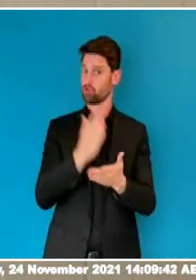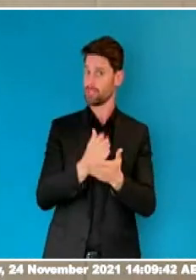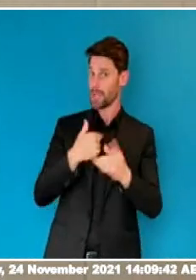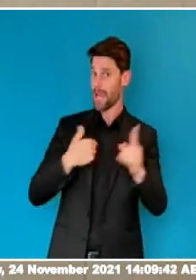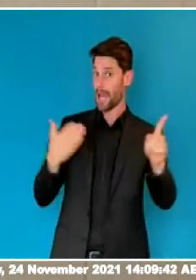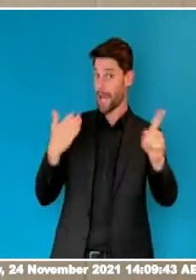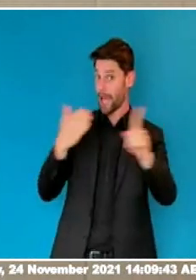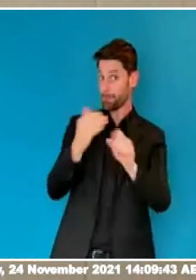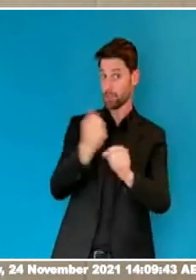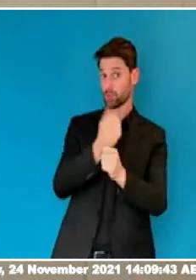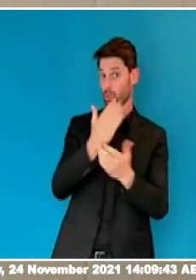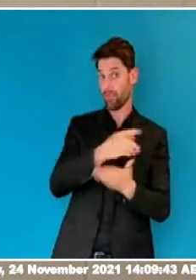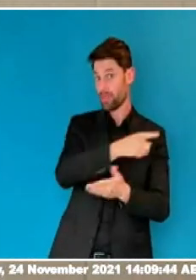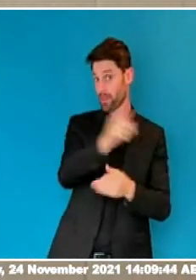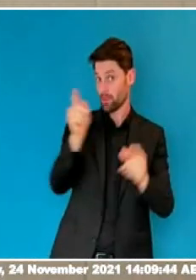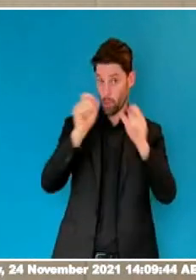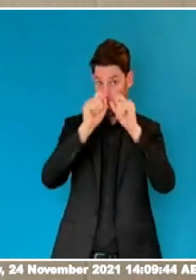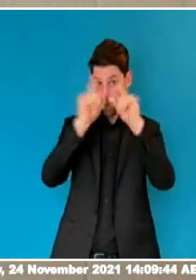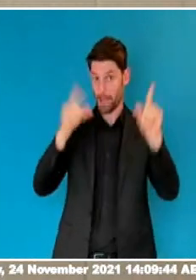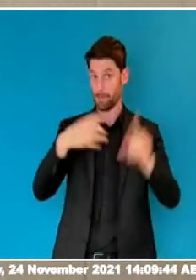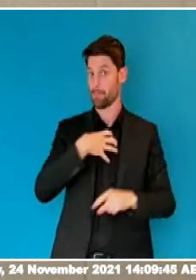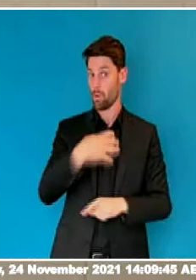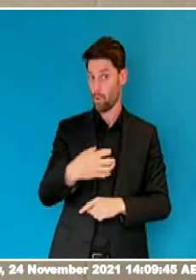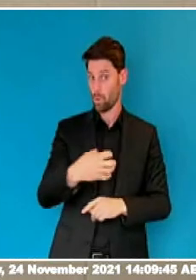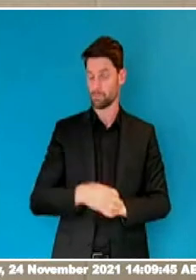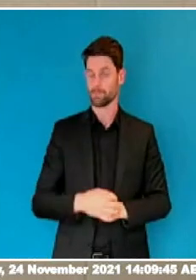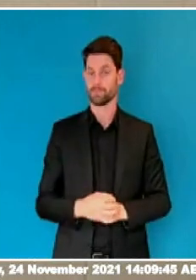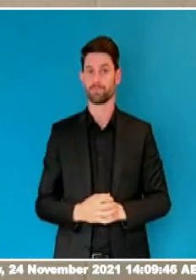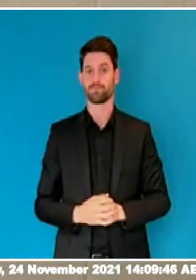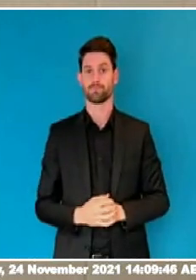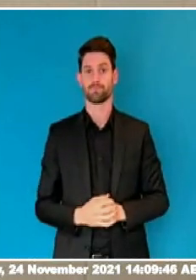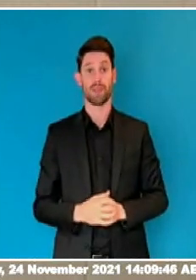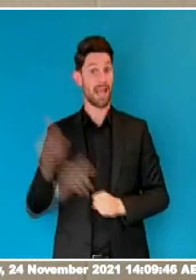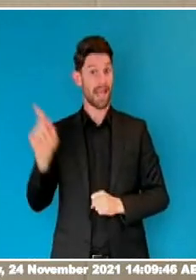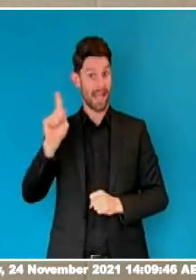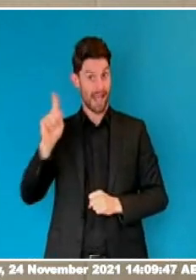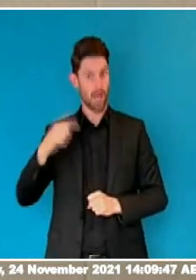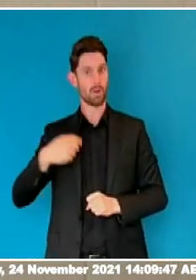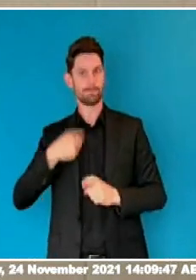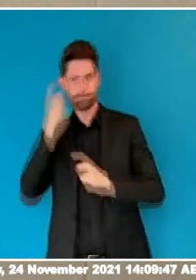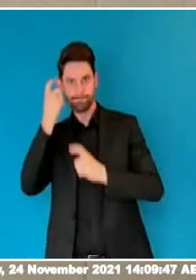That work is being included in the future strategy now around this work that we've been